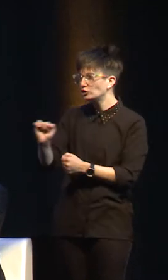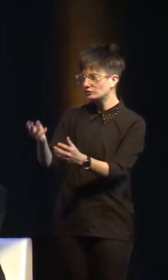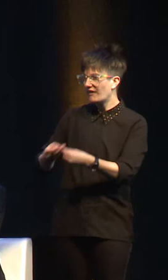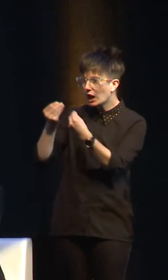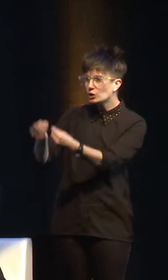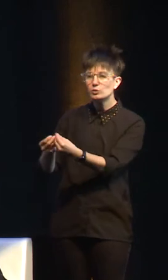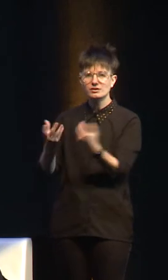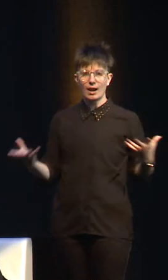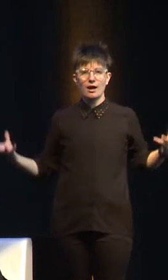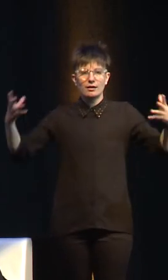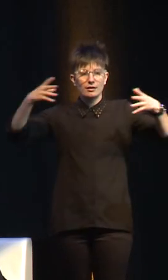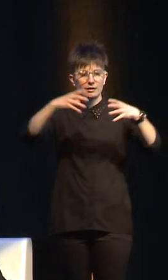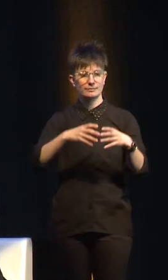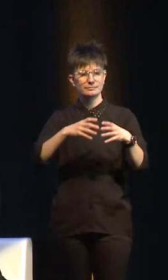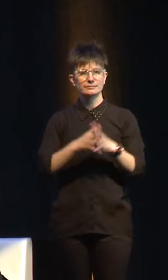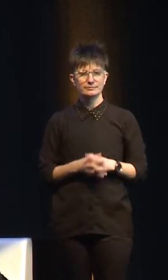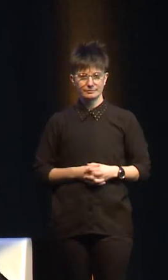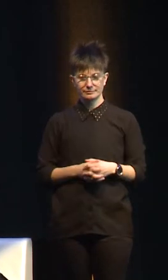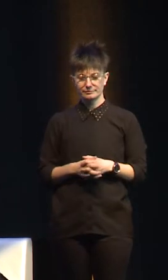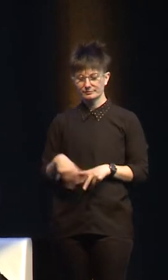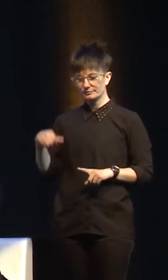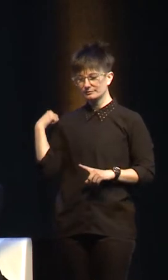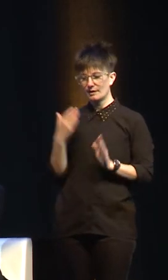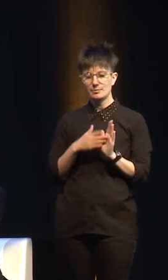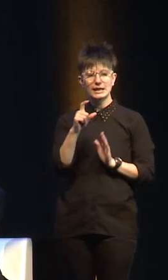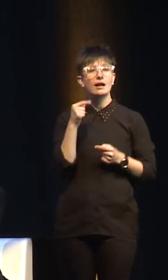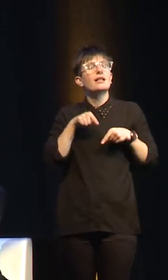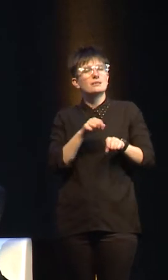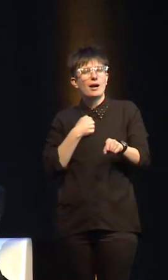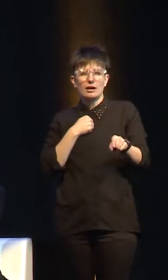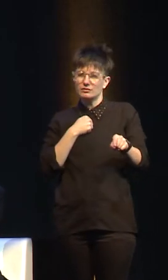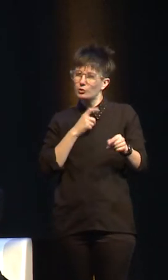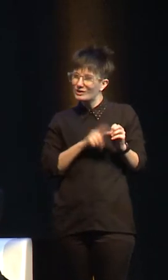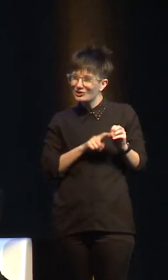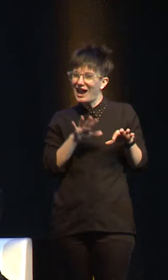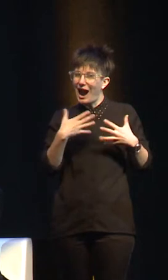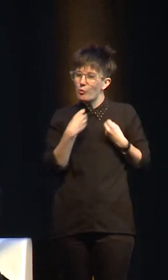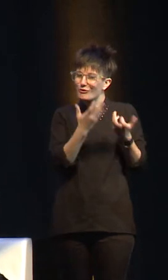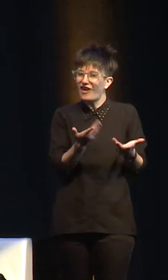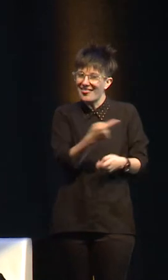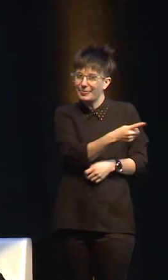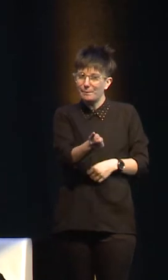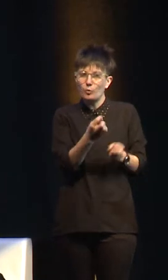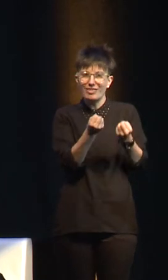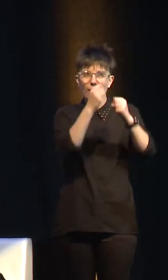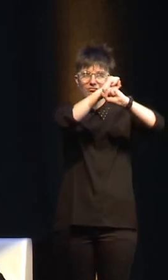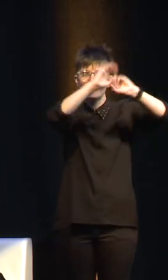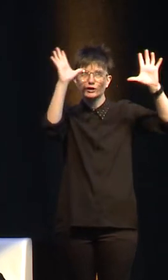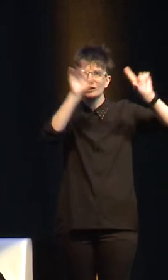Jehan: But that's my that's exactly my point and my question is how do we provide those young people with an alternative vision that allows them to acknowledge where they've come